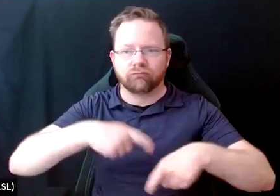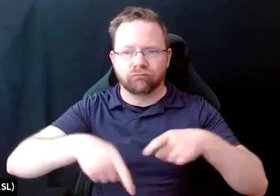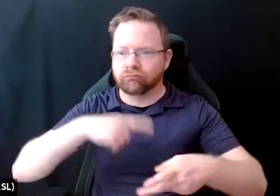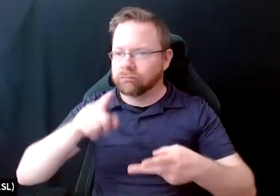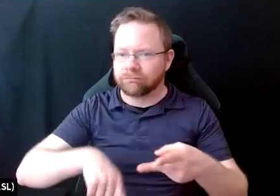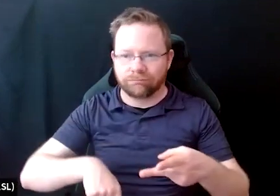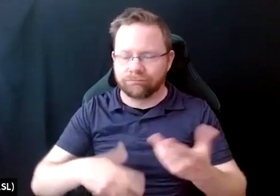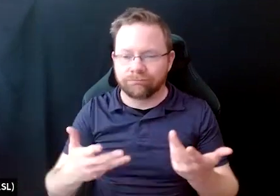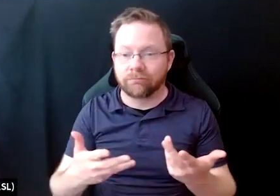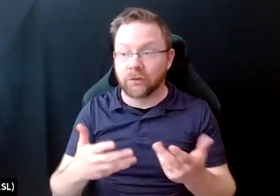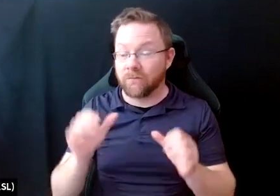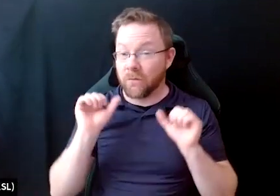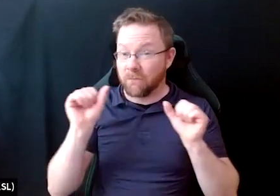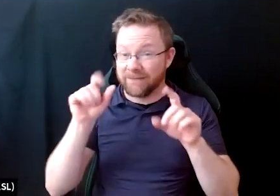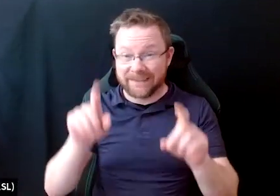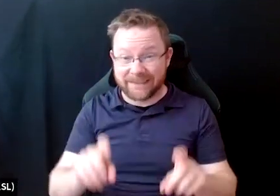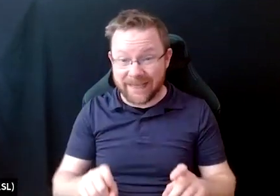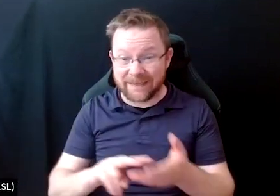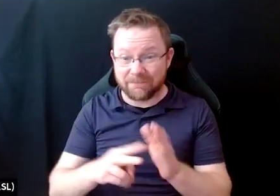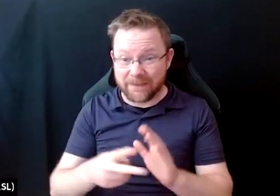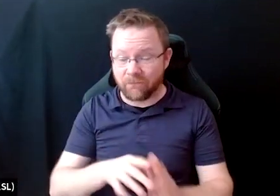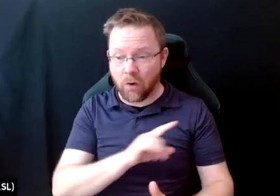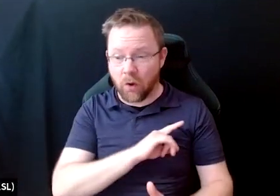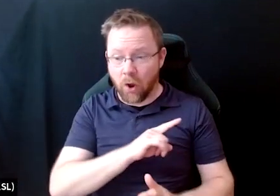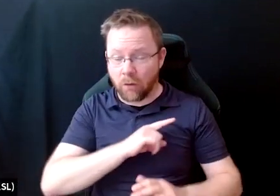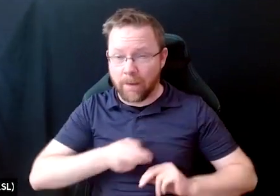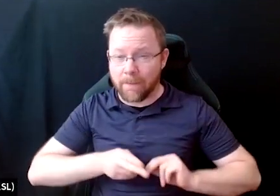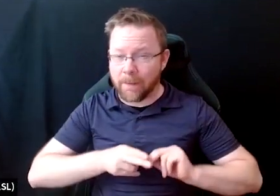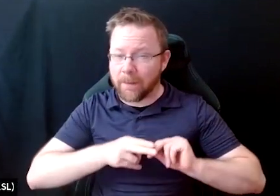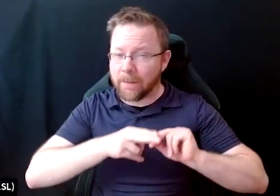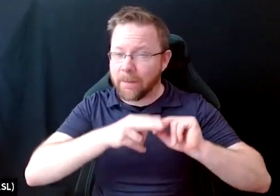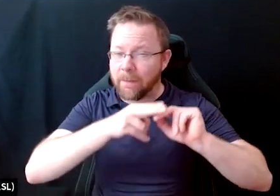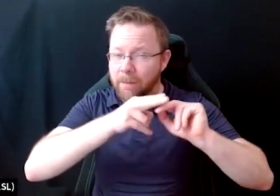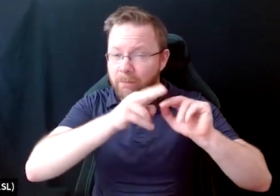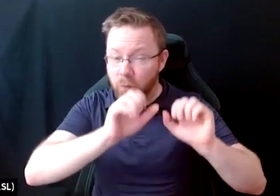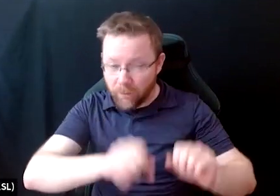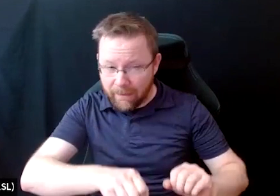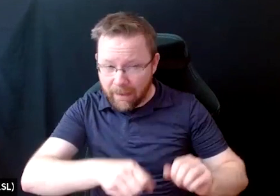For me to do fitness testing to bring my heart rate up to their required level,